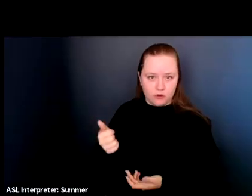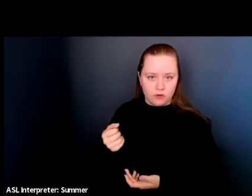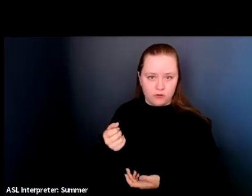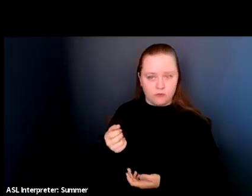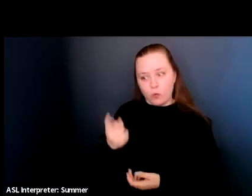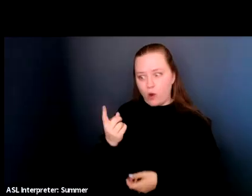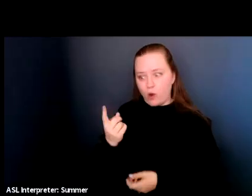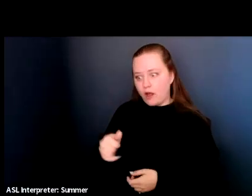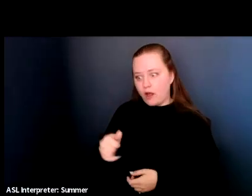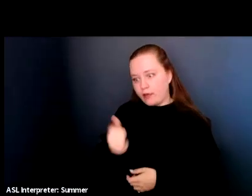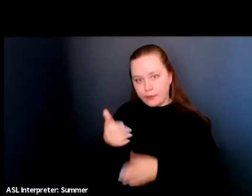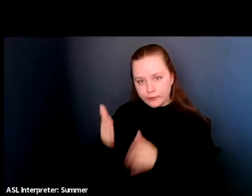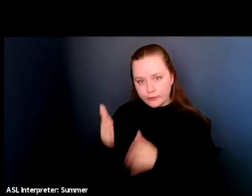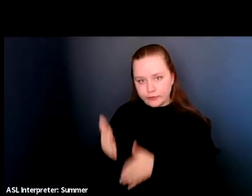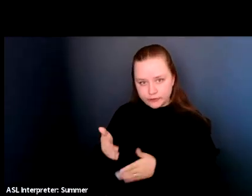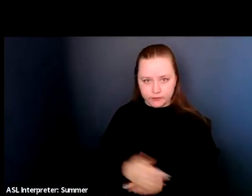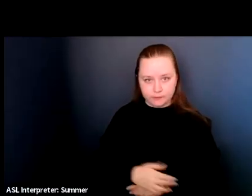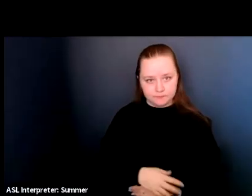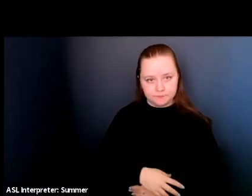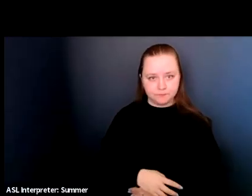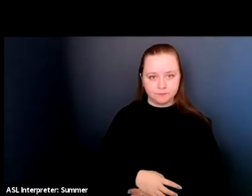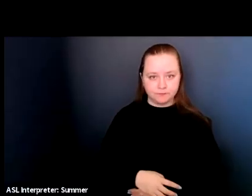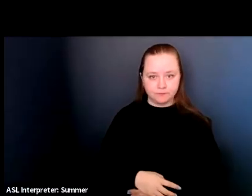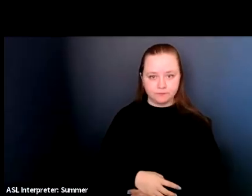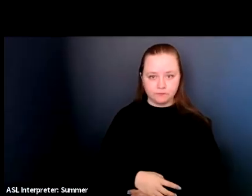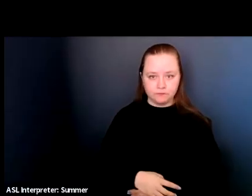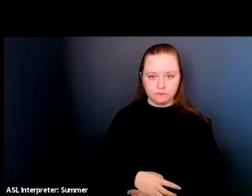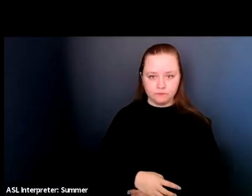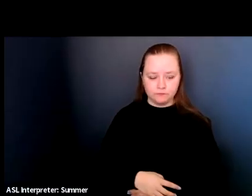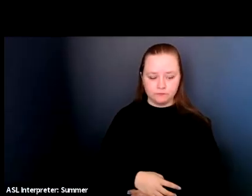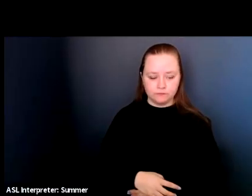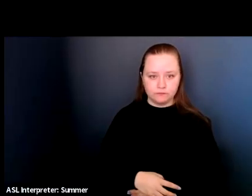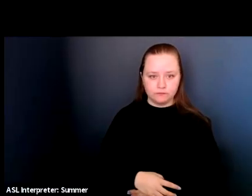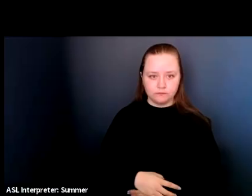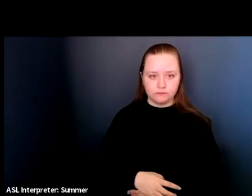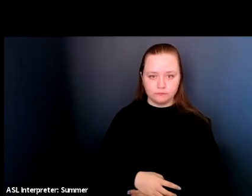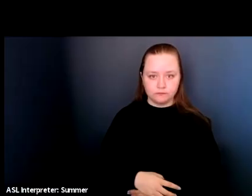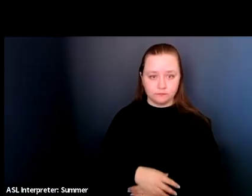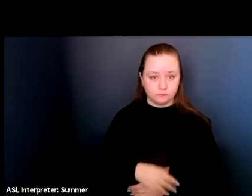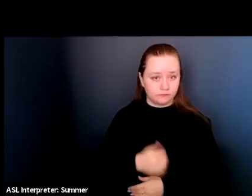let alone everybody else. Is that good?